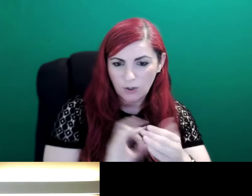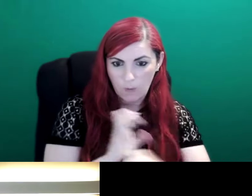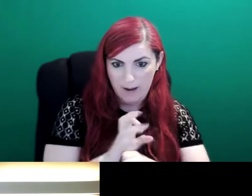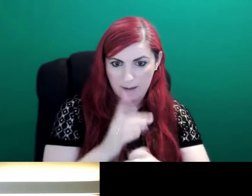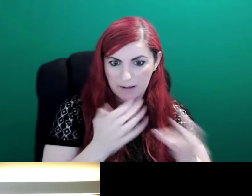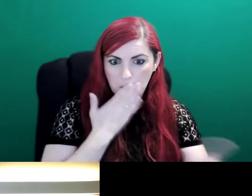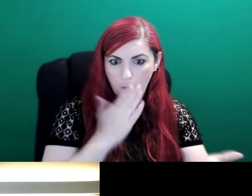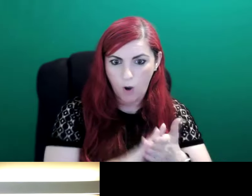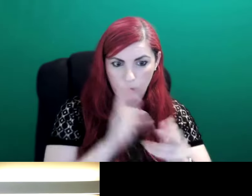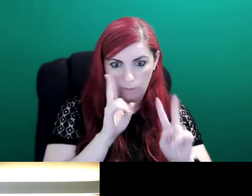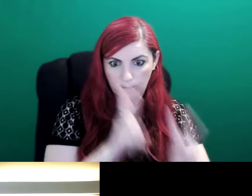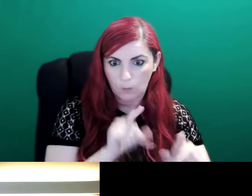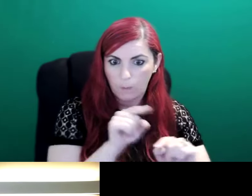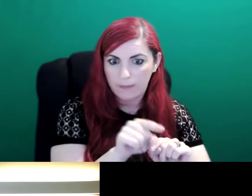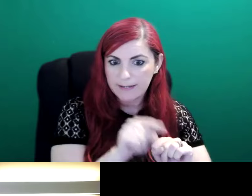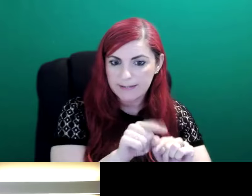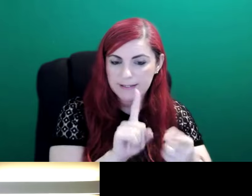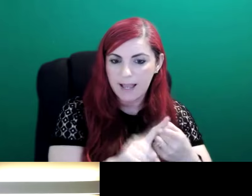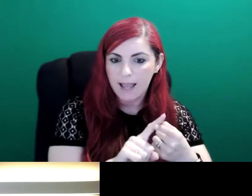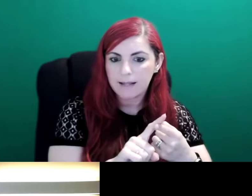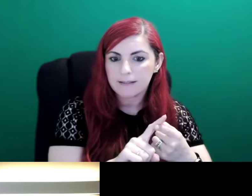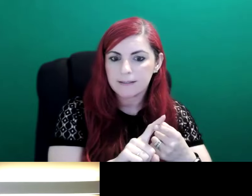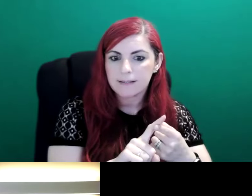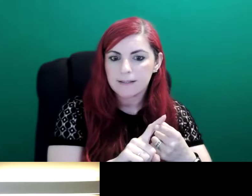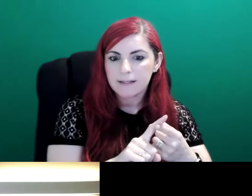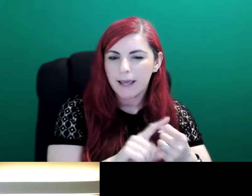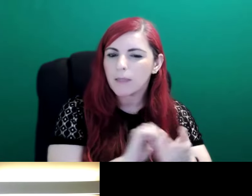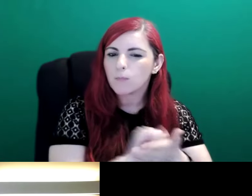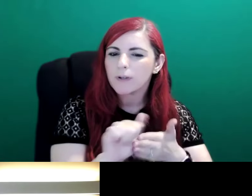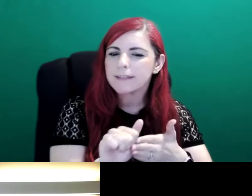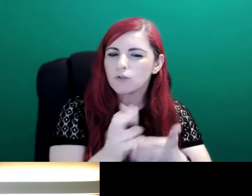Prints and Drawing study room. And that is the best way of doing, because you can